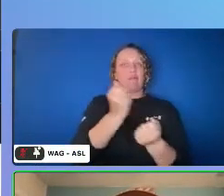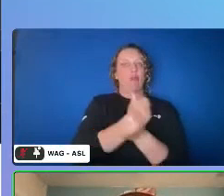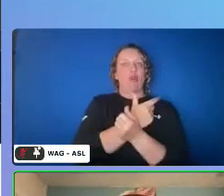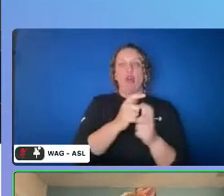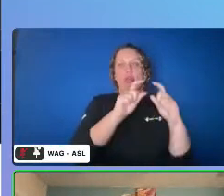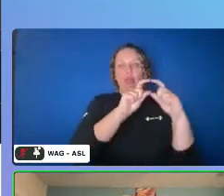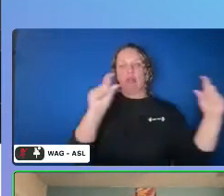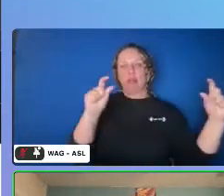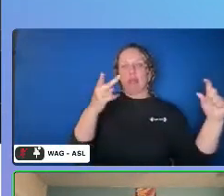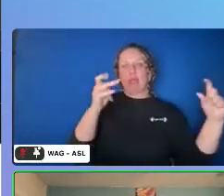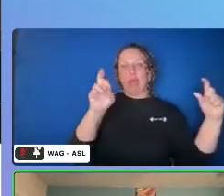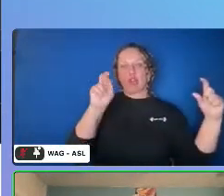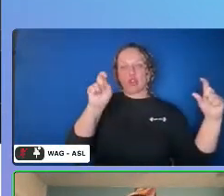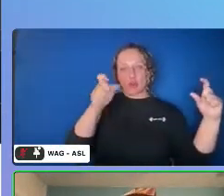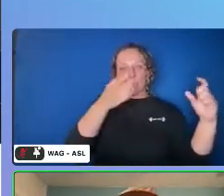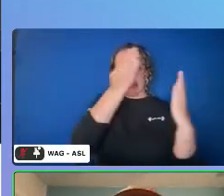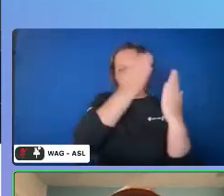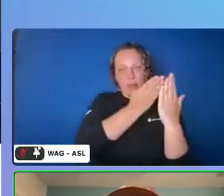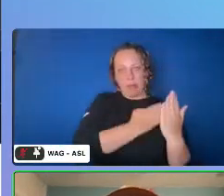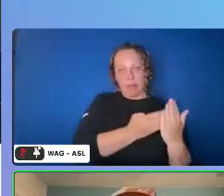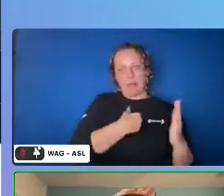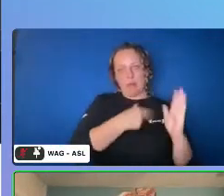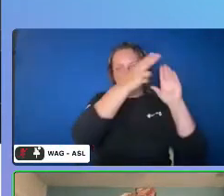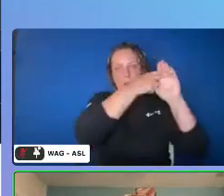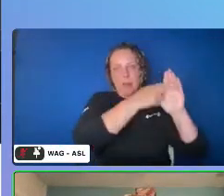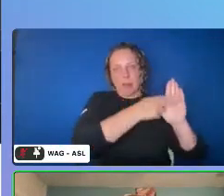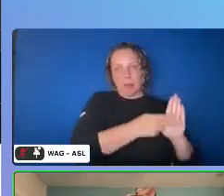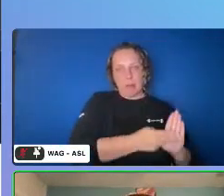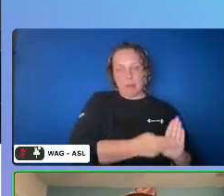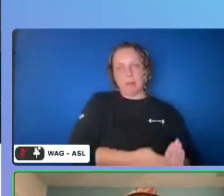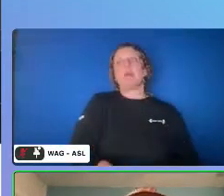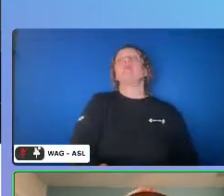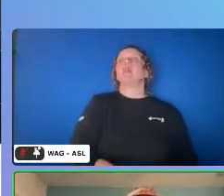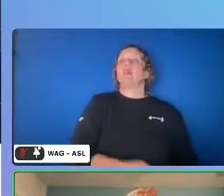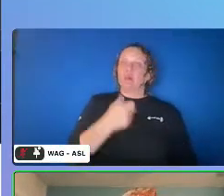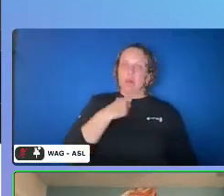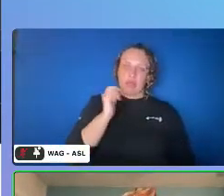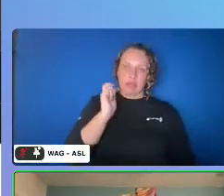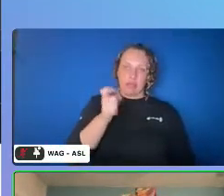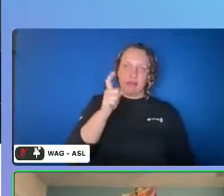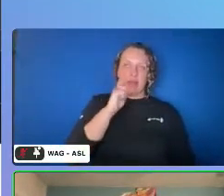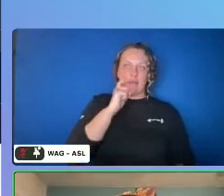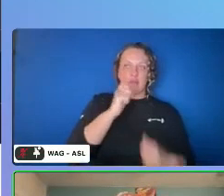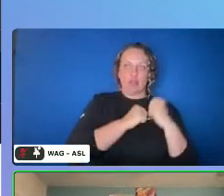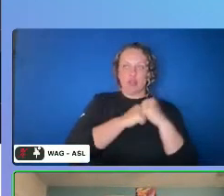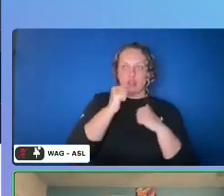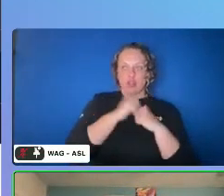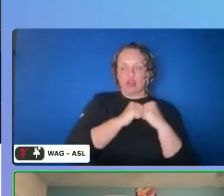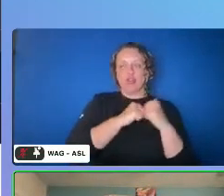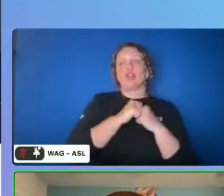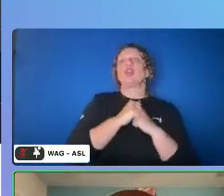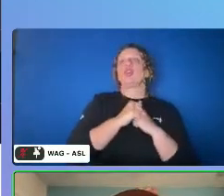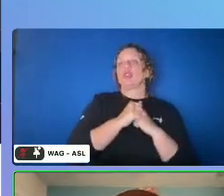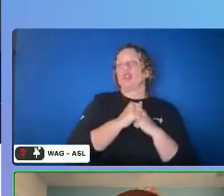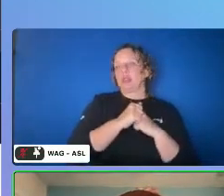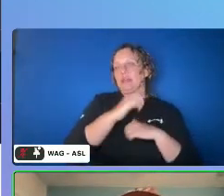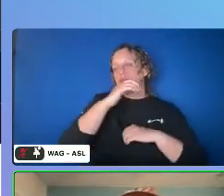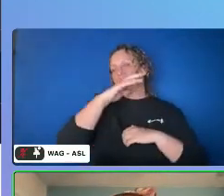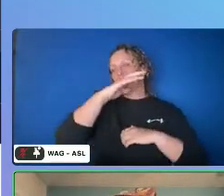that should be on the page. So we've given it that nice kind of table of contents hierarchy for the structure of the page. And now it's asking us if each heading itself,